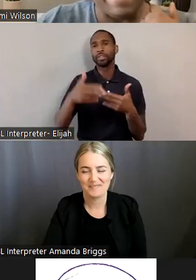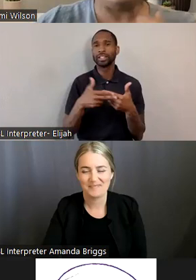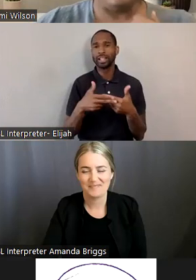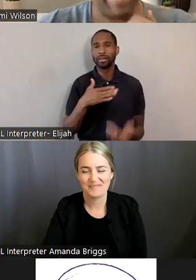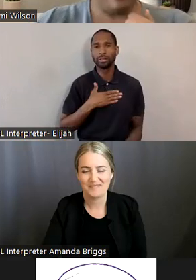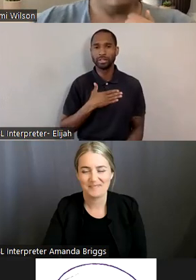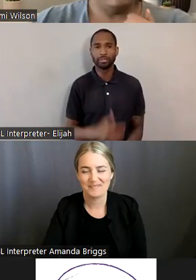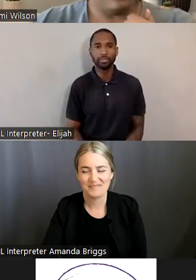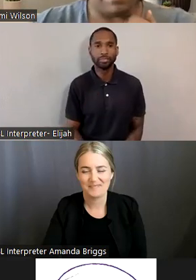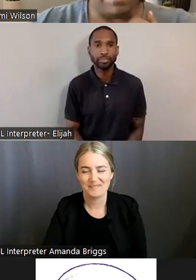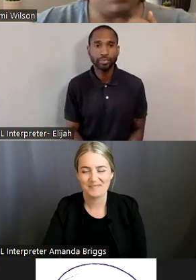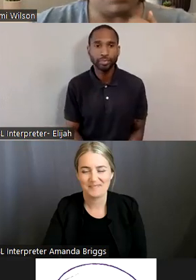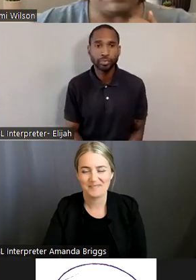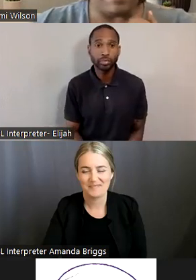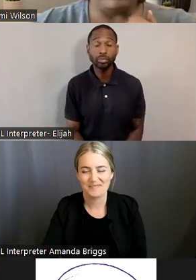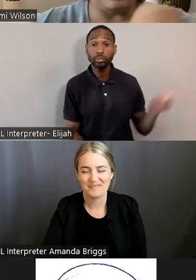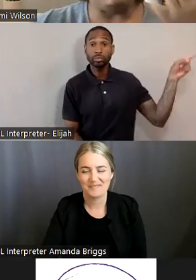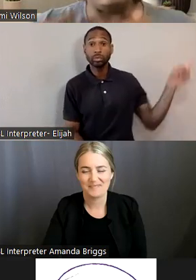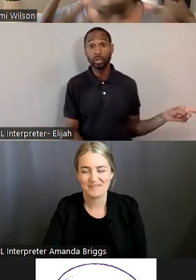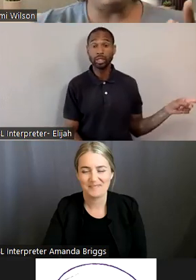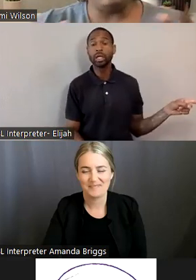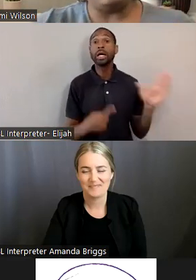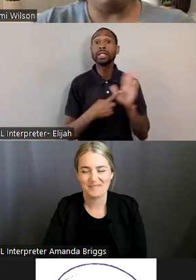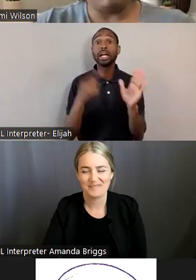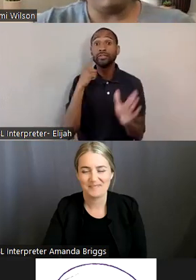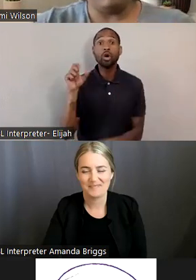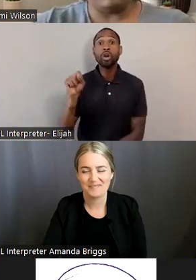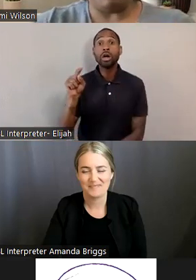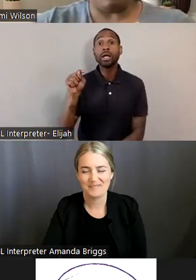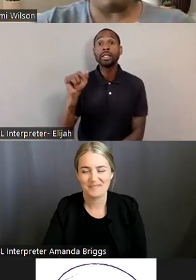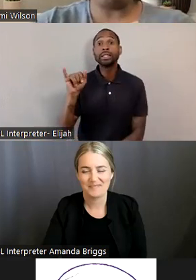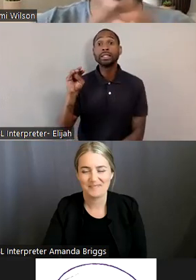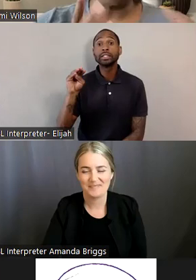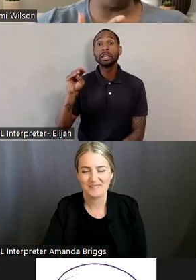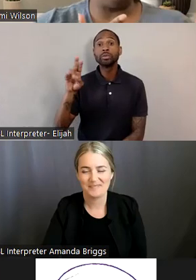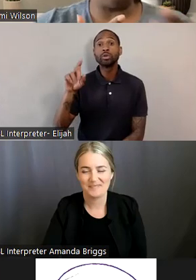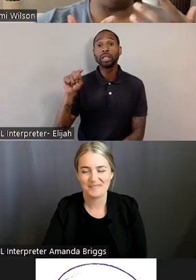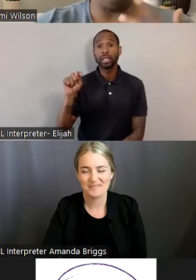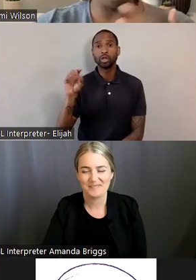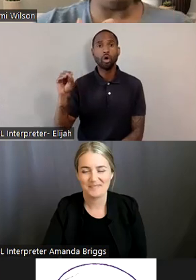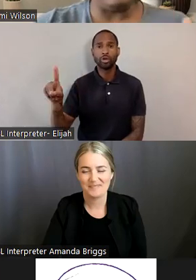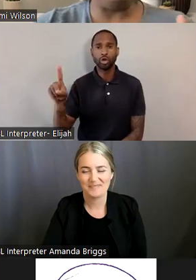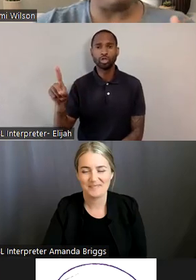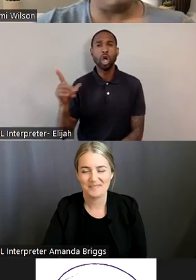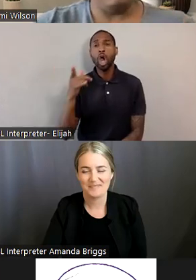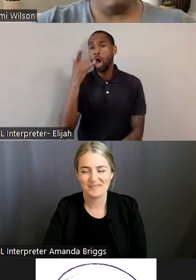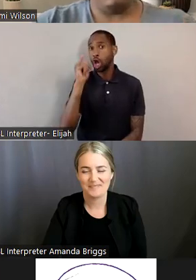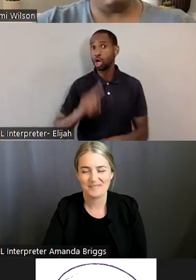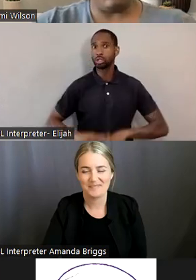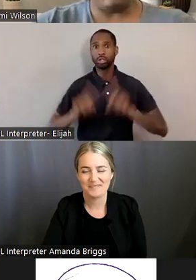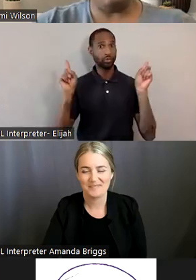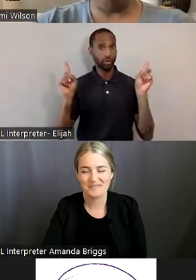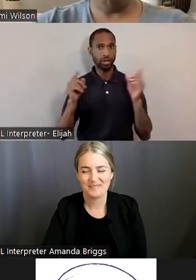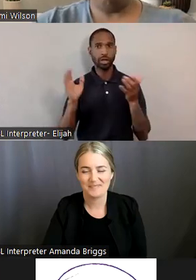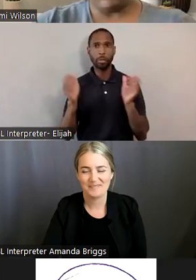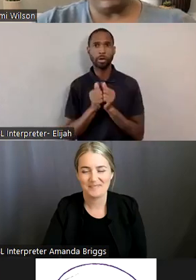Thank you. These are signs of a stimulant overdose. Looks quite different from